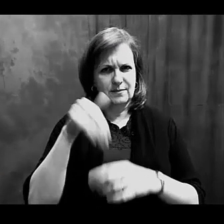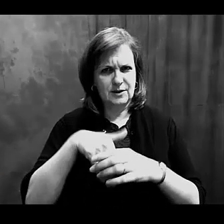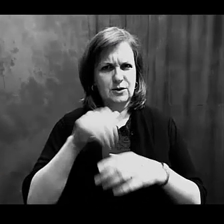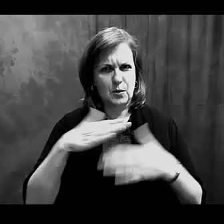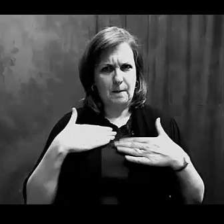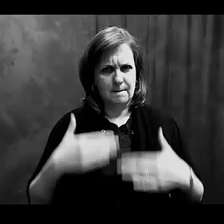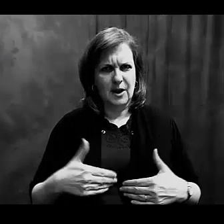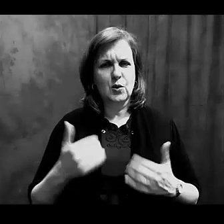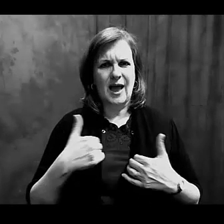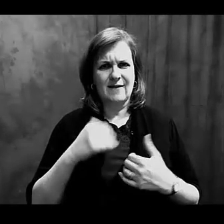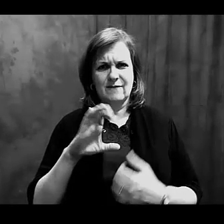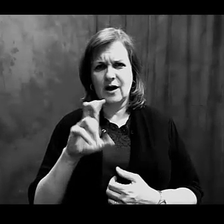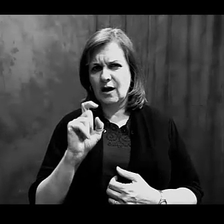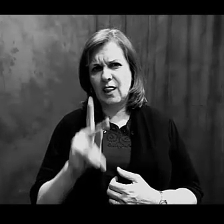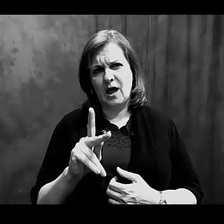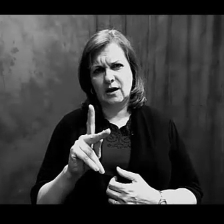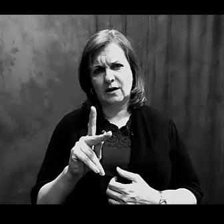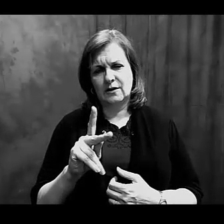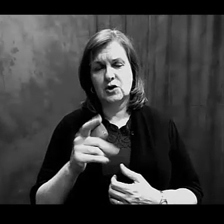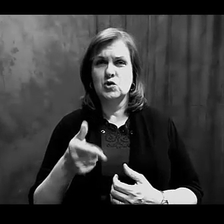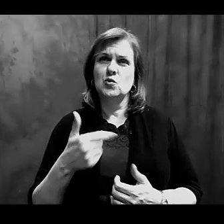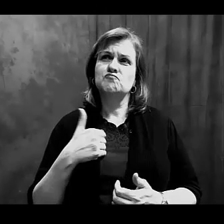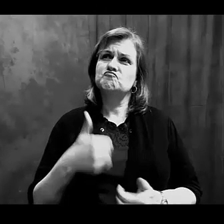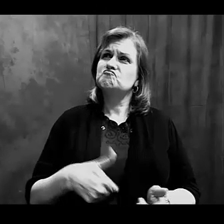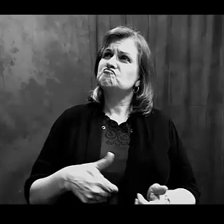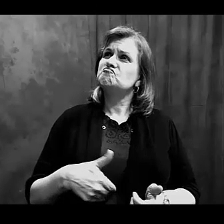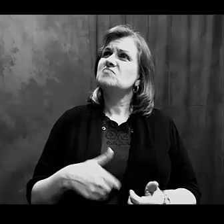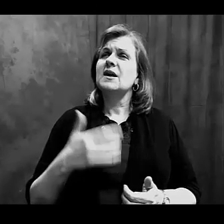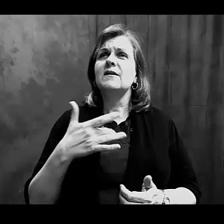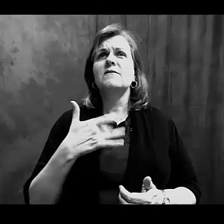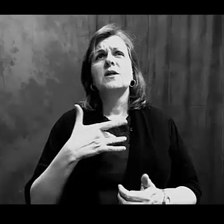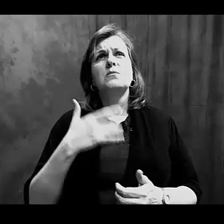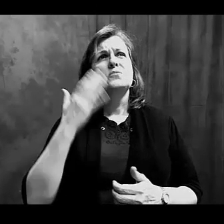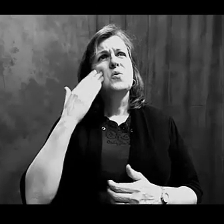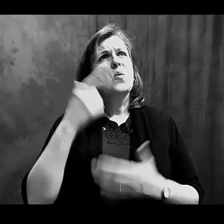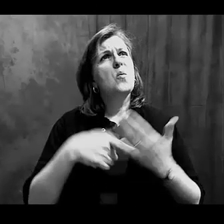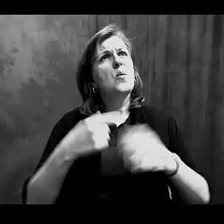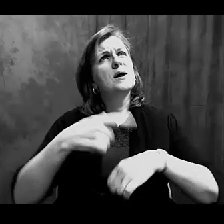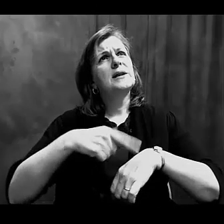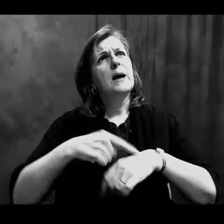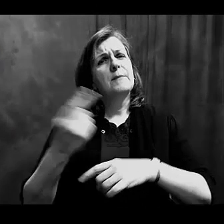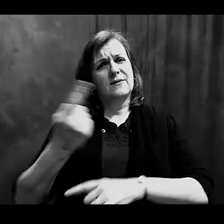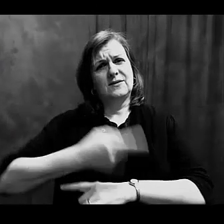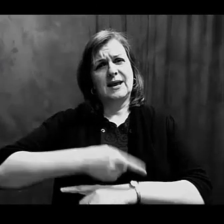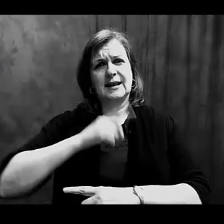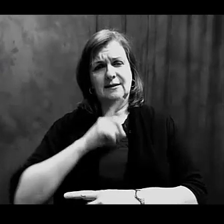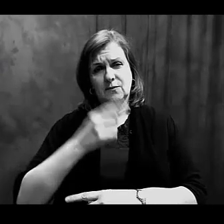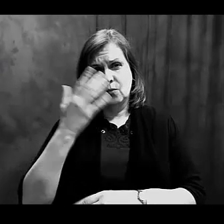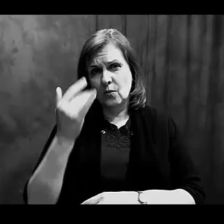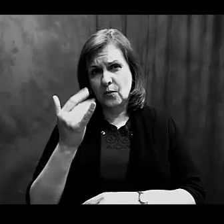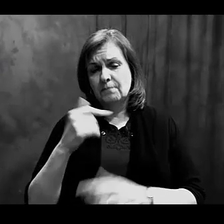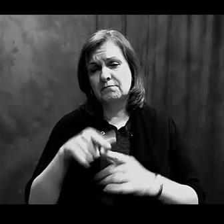now you have an internal clock you have a decent sense of what time of day it is